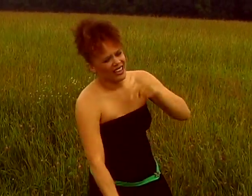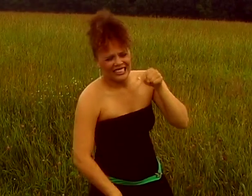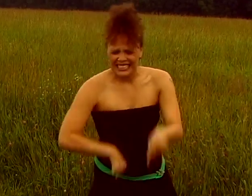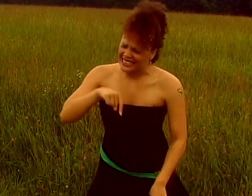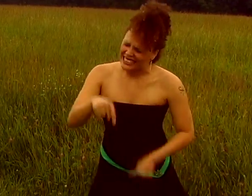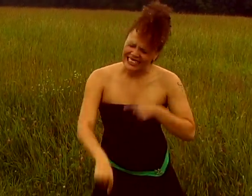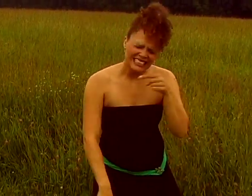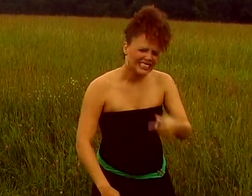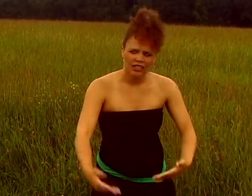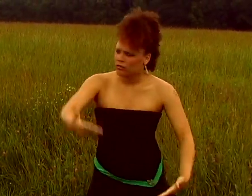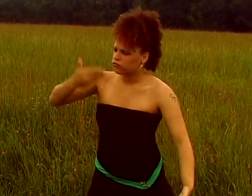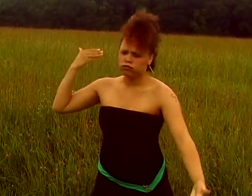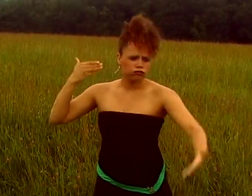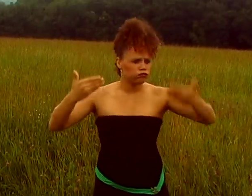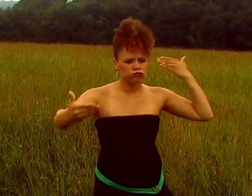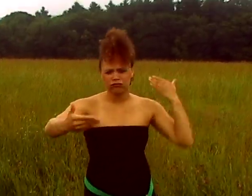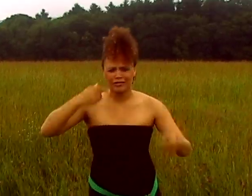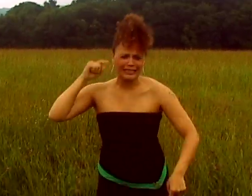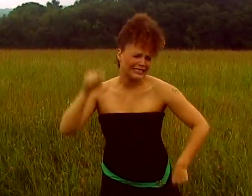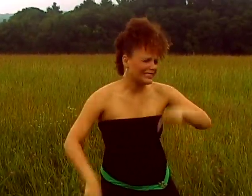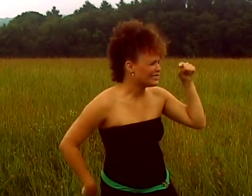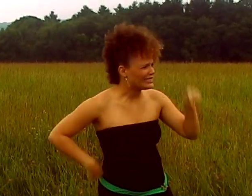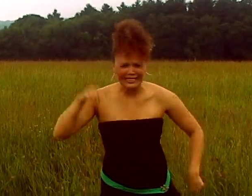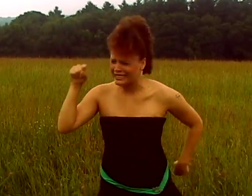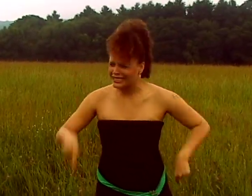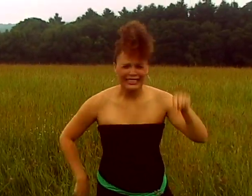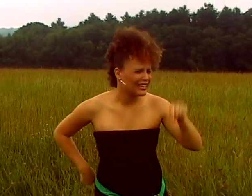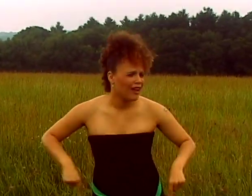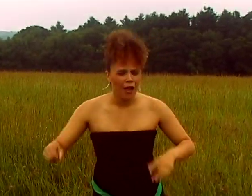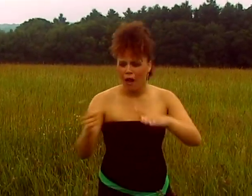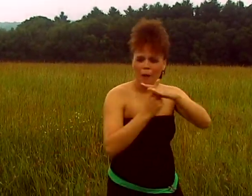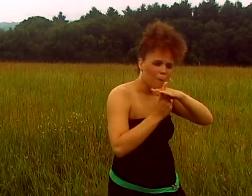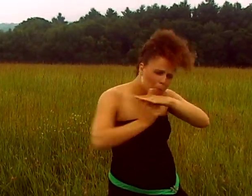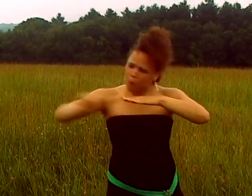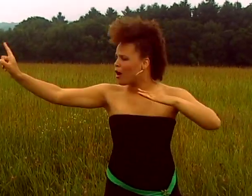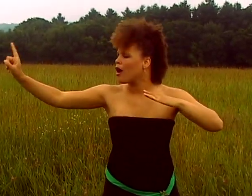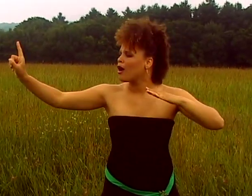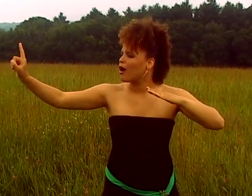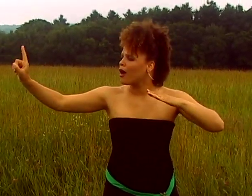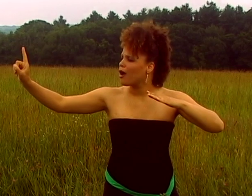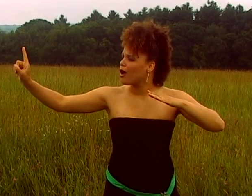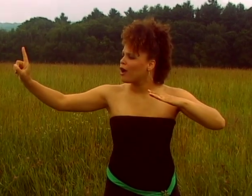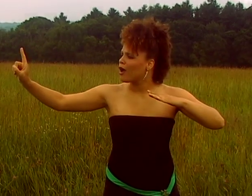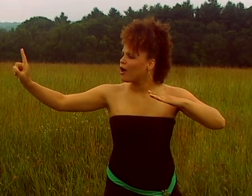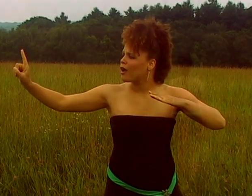The highways of the fast and --